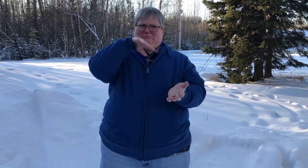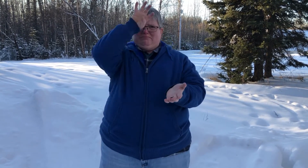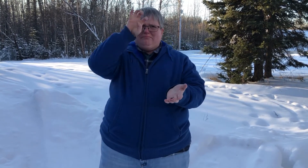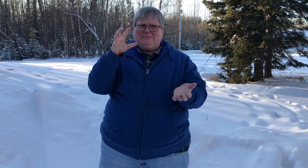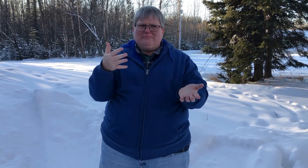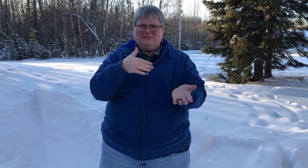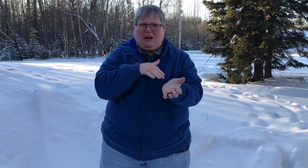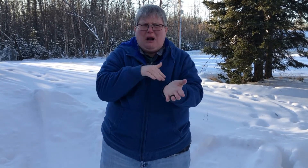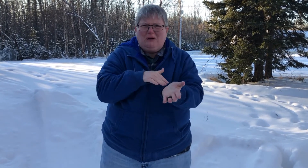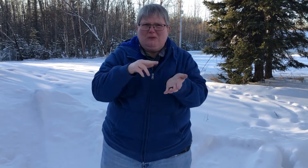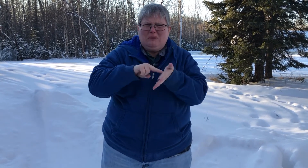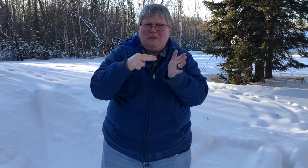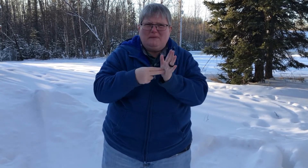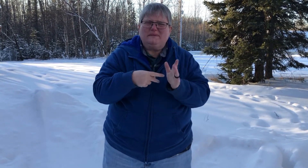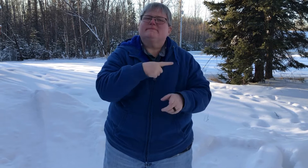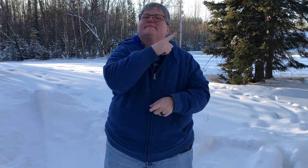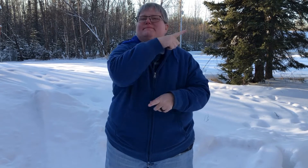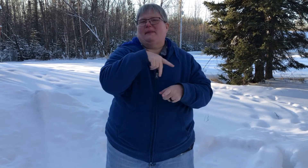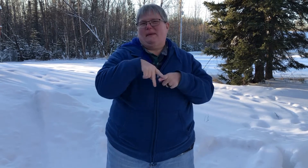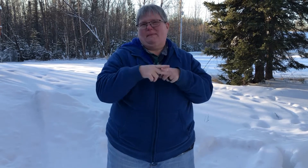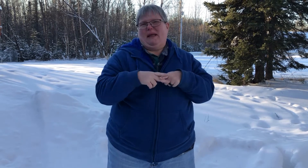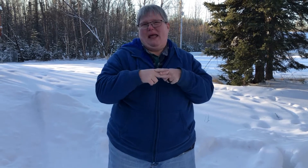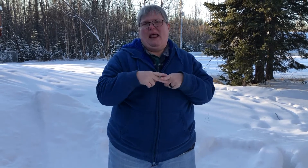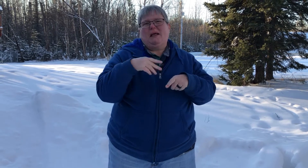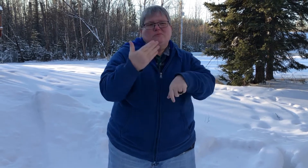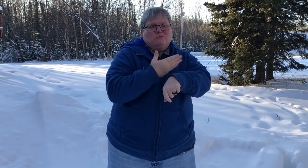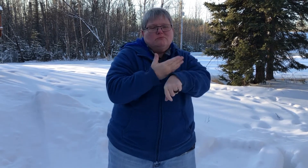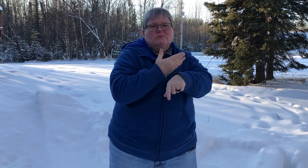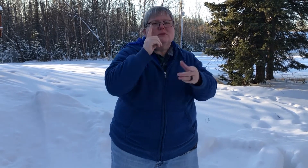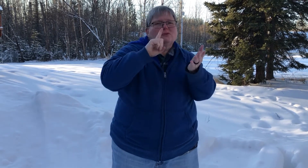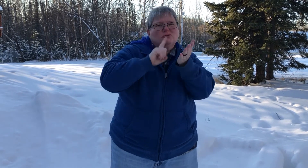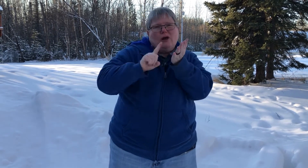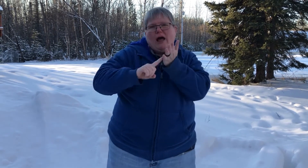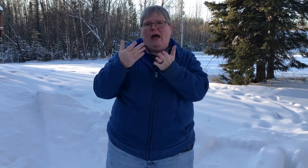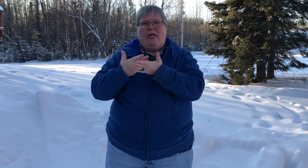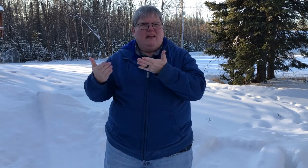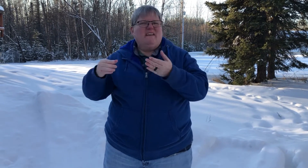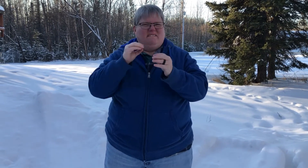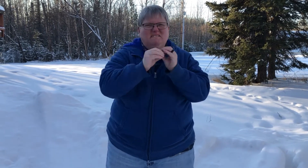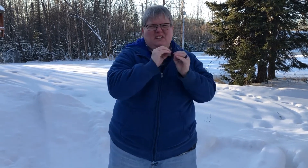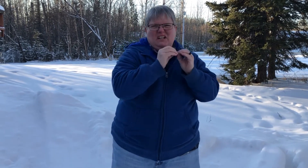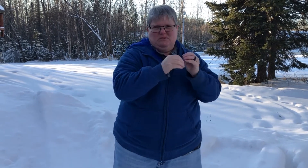What!? The doctor's? What does that mean? She's at the mechanic. She's getting checked out and getting a